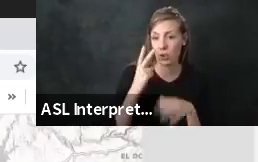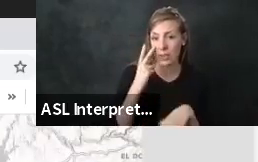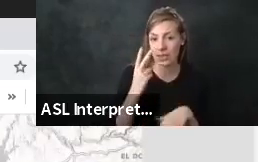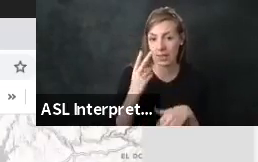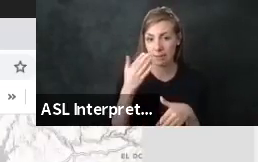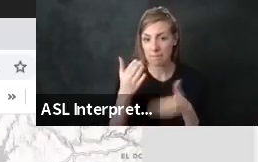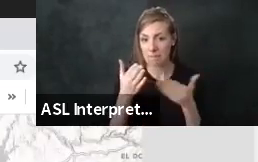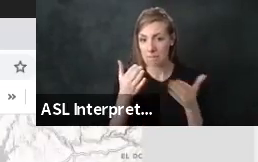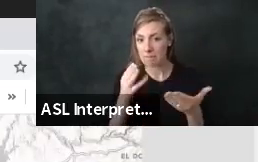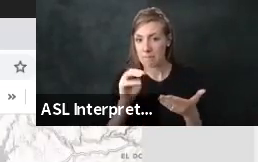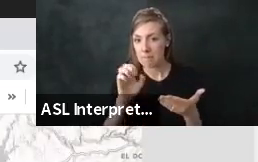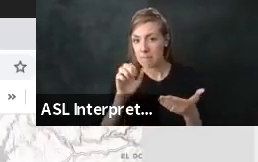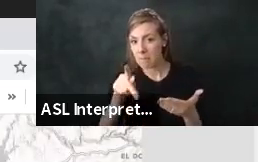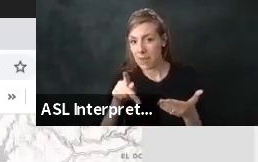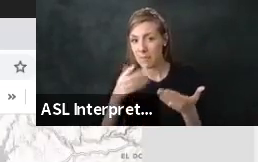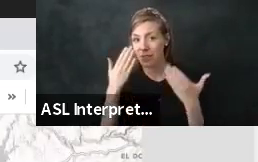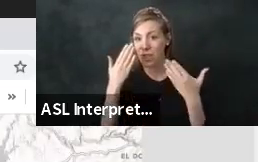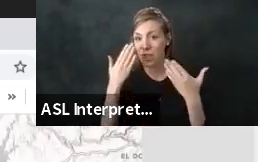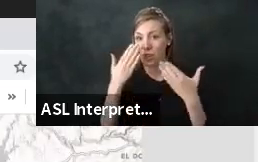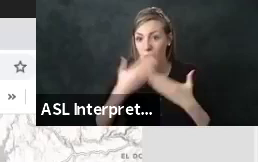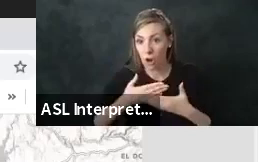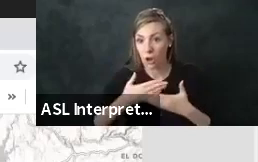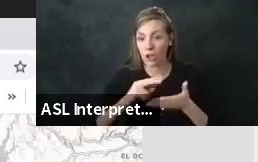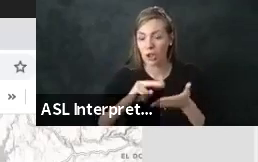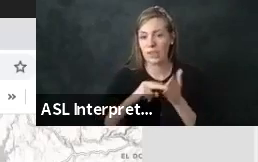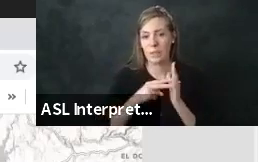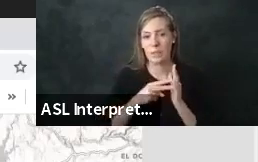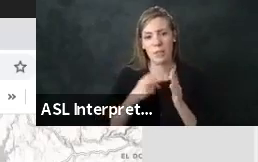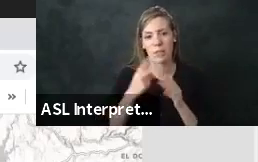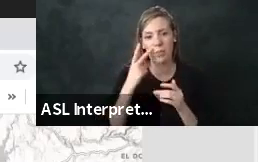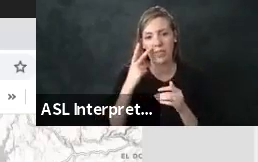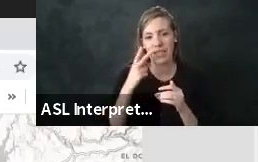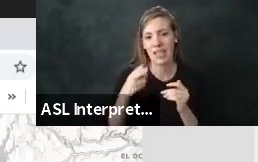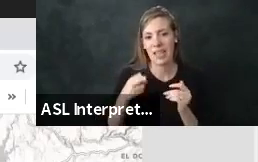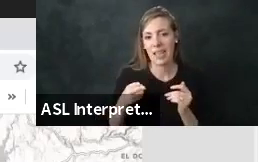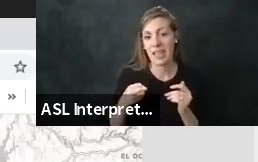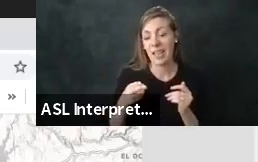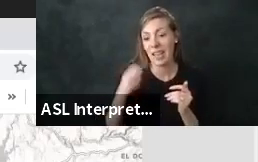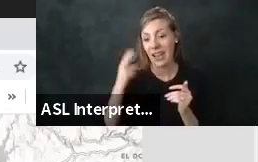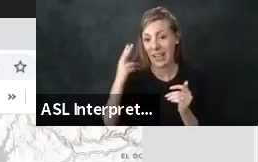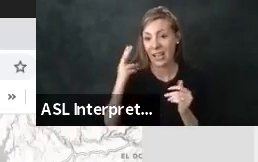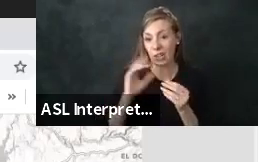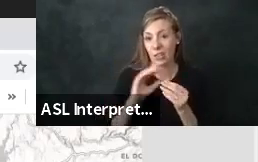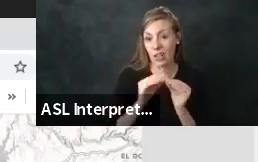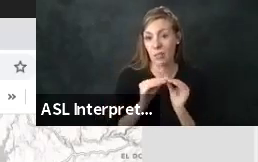And the darker blue is representing where we're seeing a higher case rate.